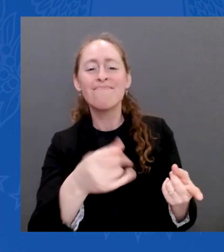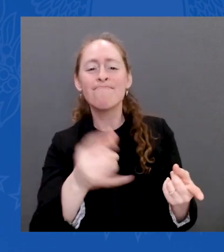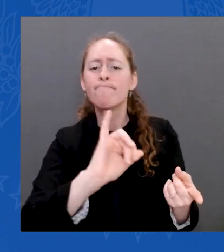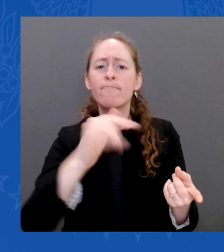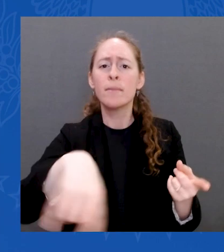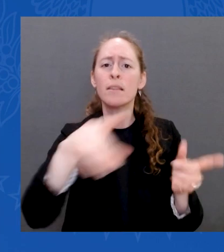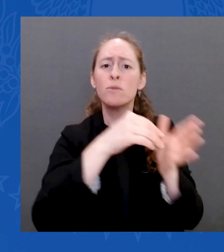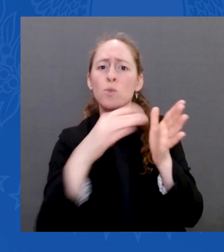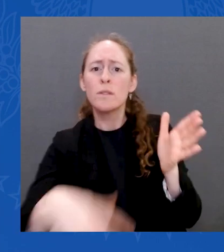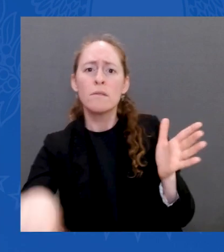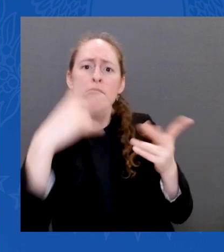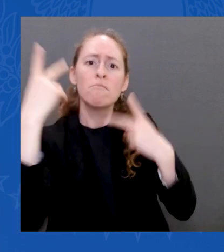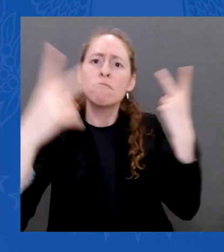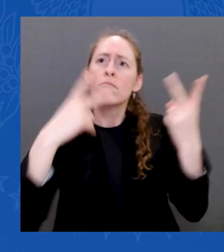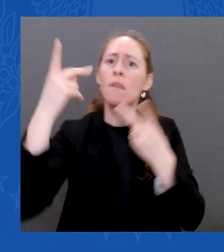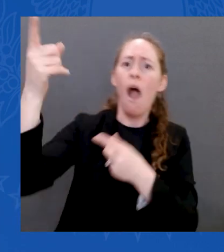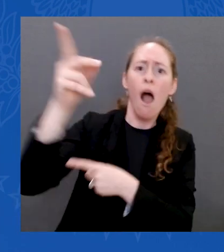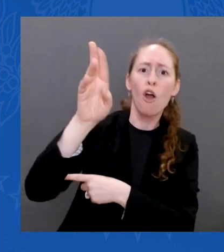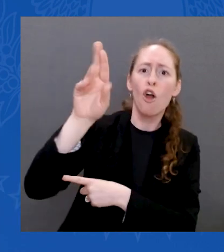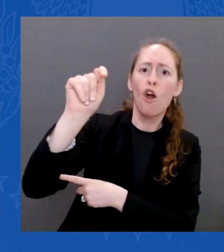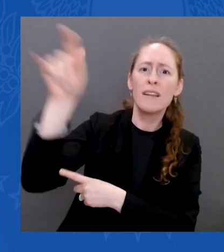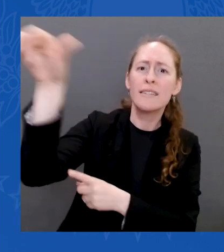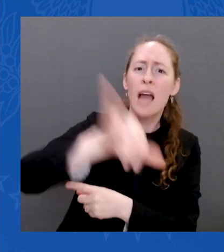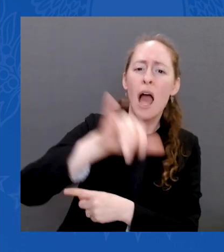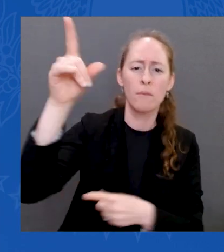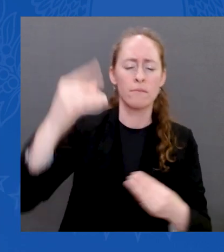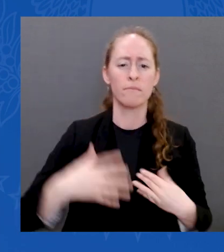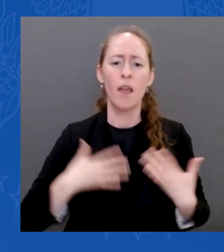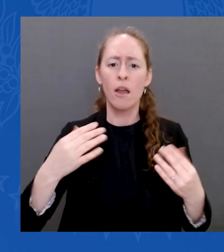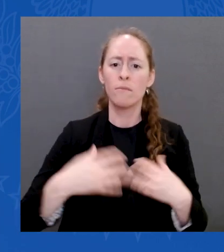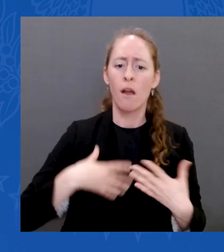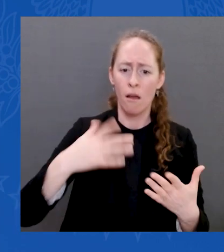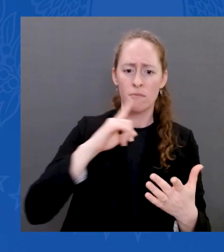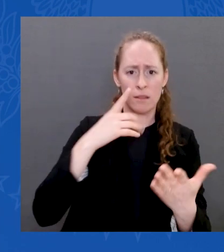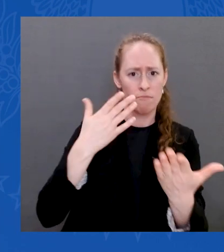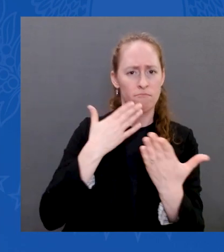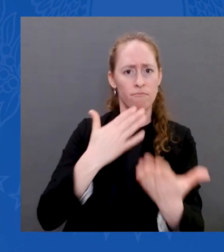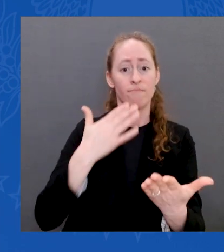Educators like Mr. Russell remind us that science is an art.